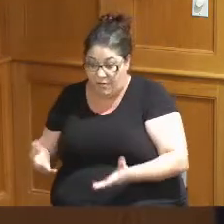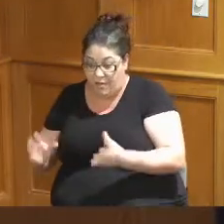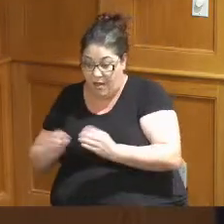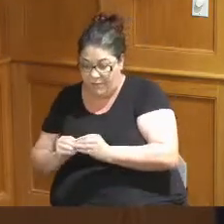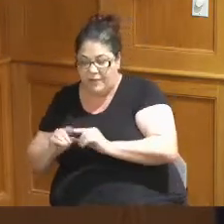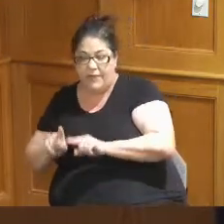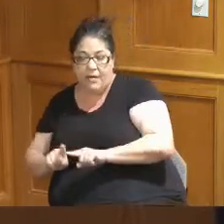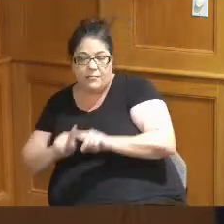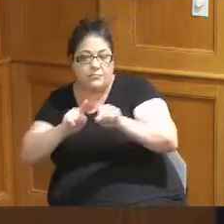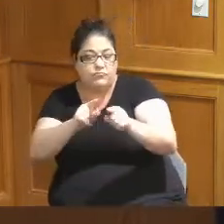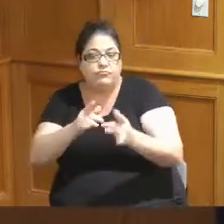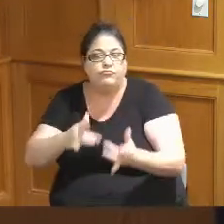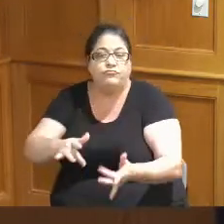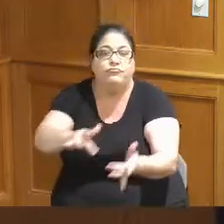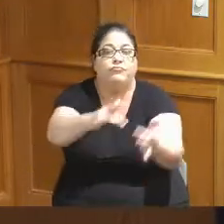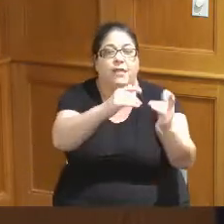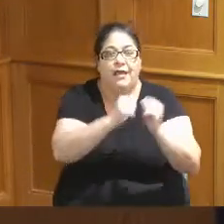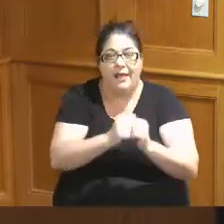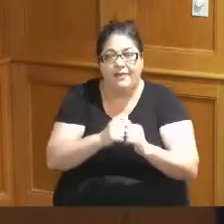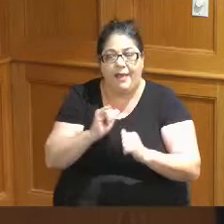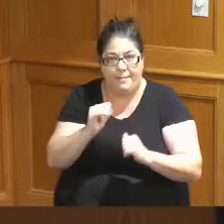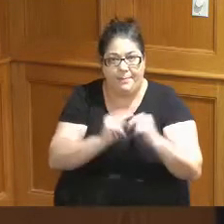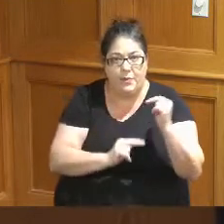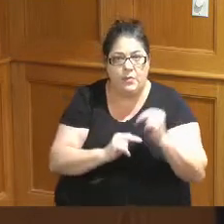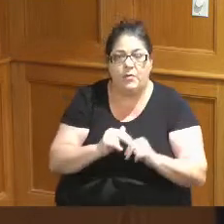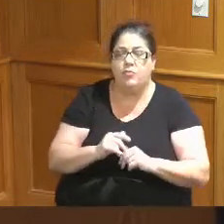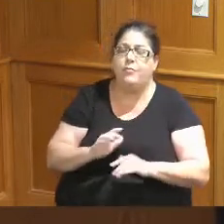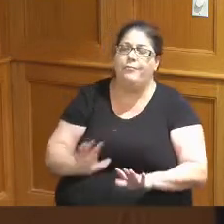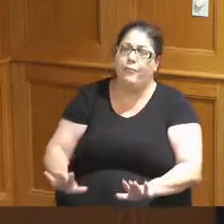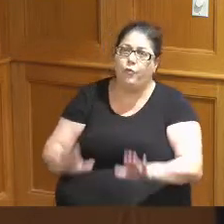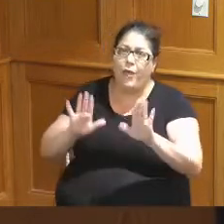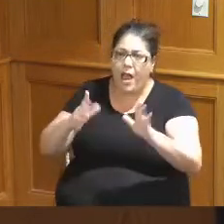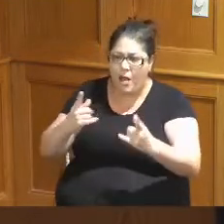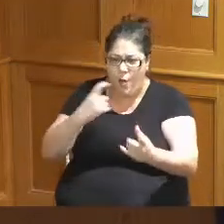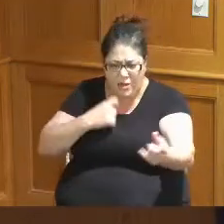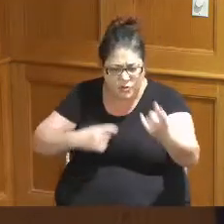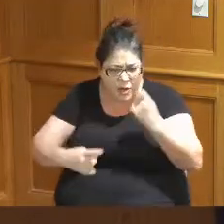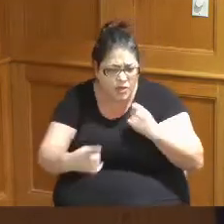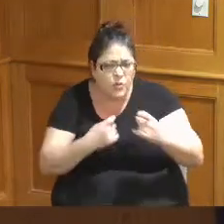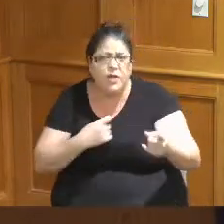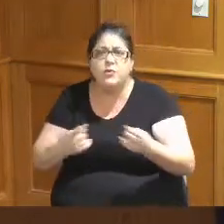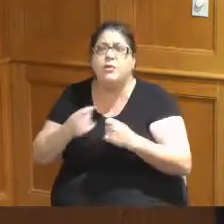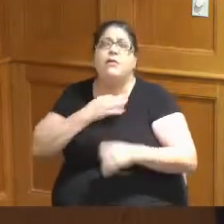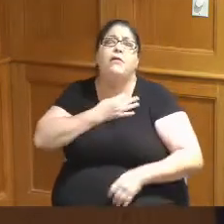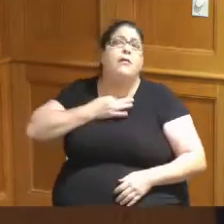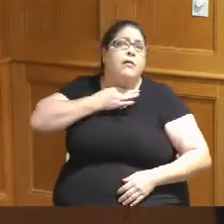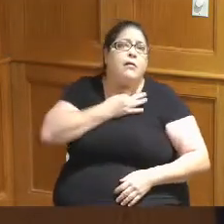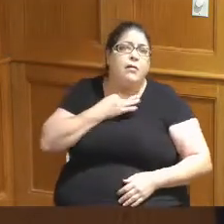and I was excited to be down there they had so many great questions and they were so engaged